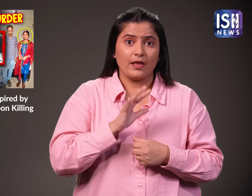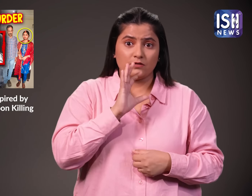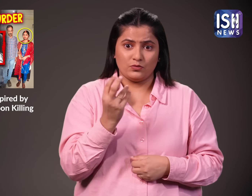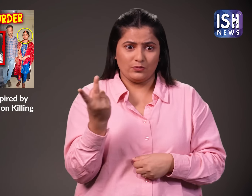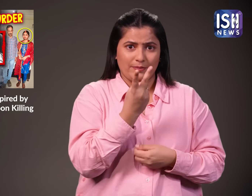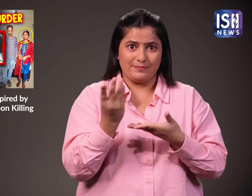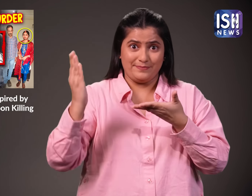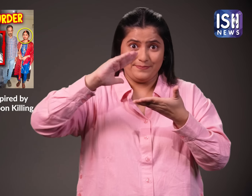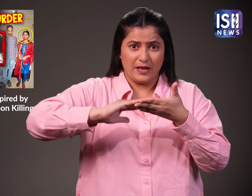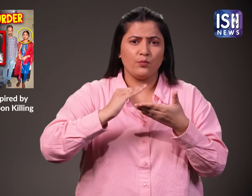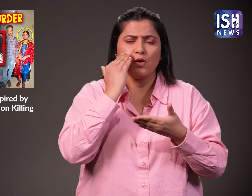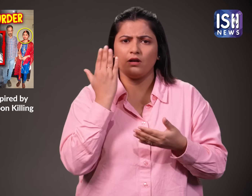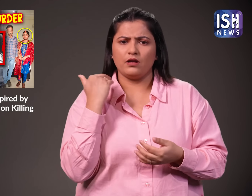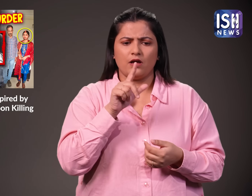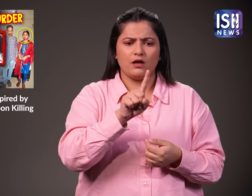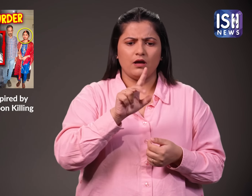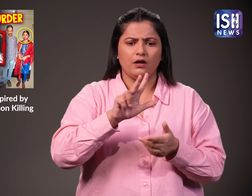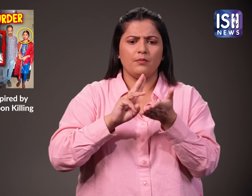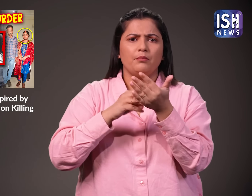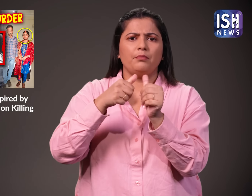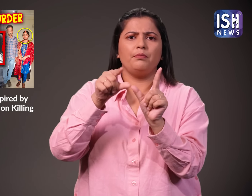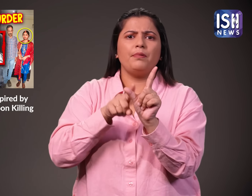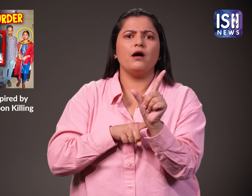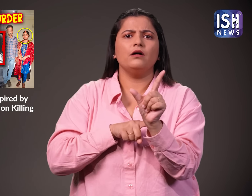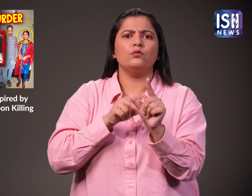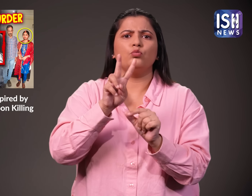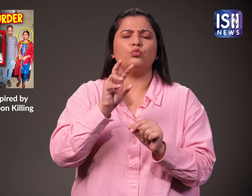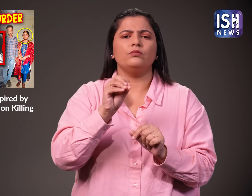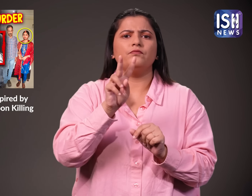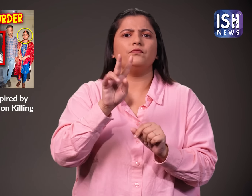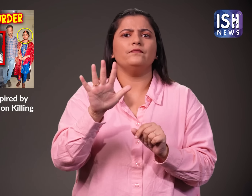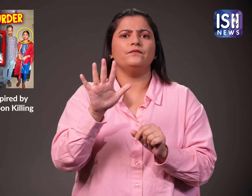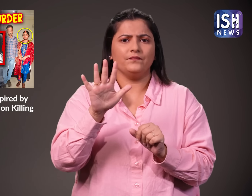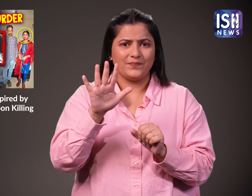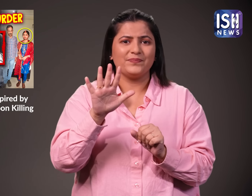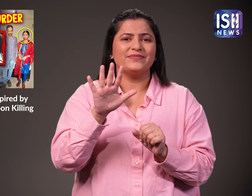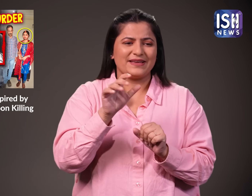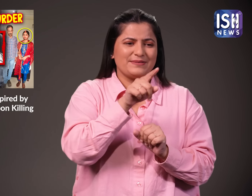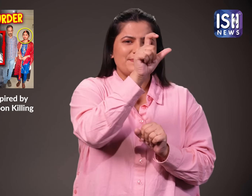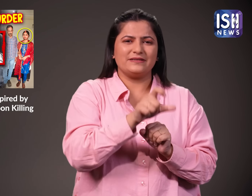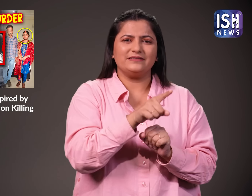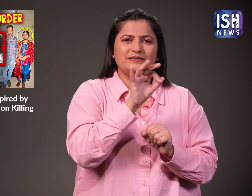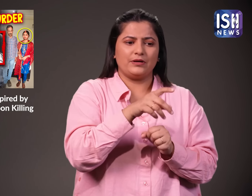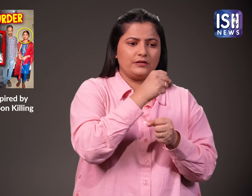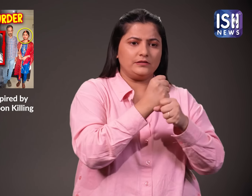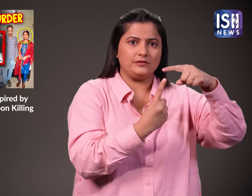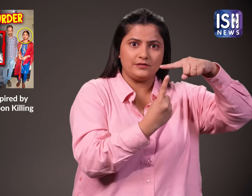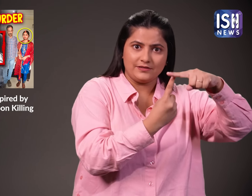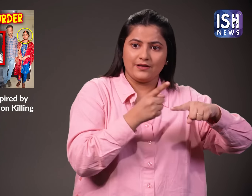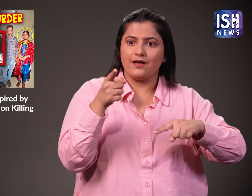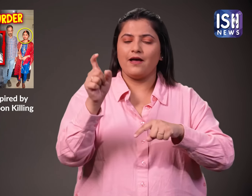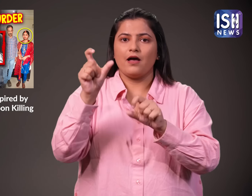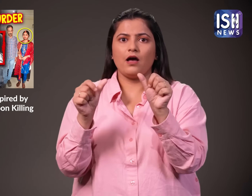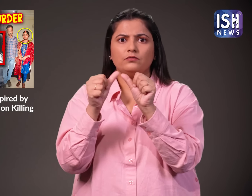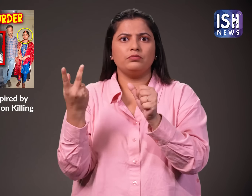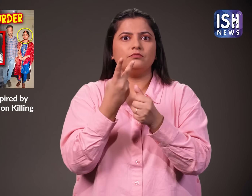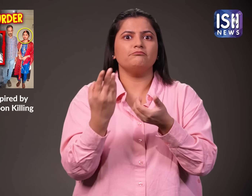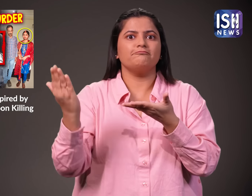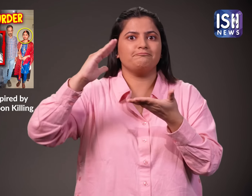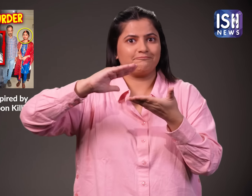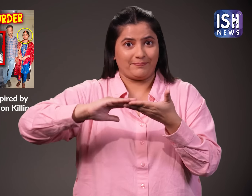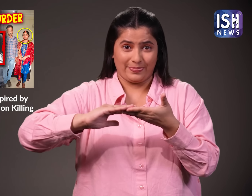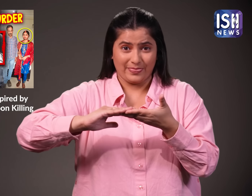Tejeswar married Aishwarya on 18th May 2025 in a traditional ceremony.